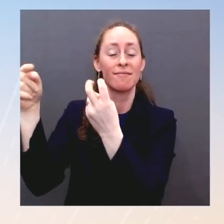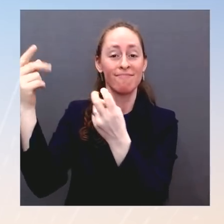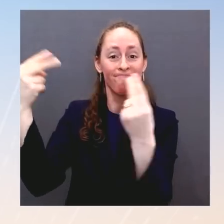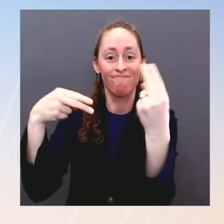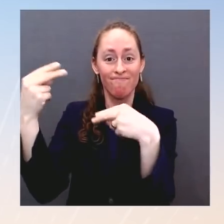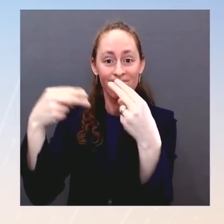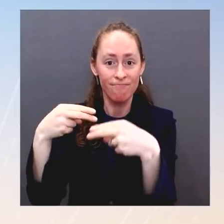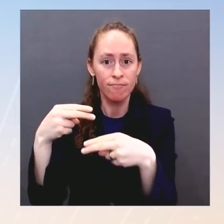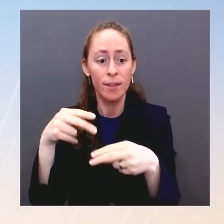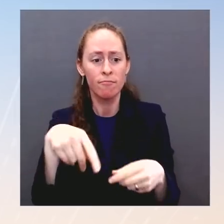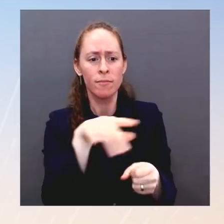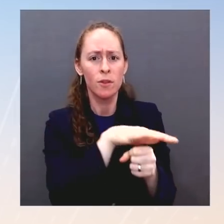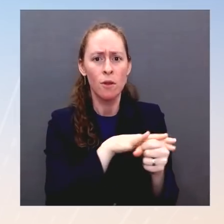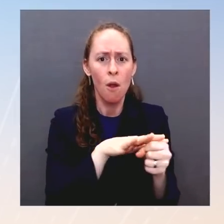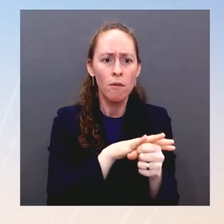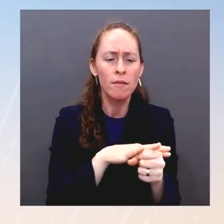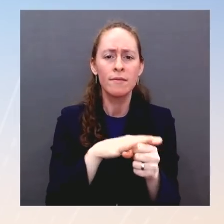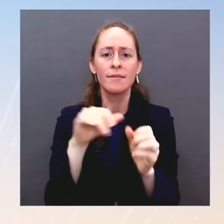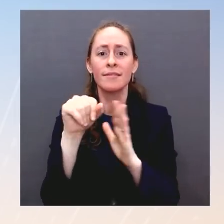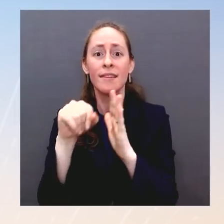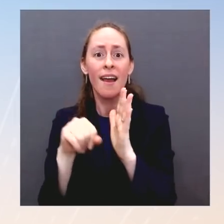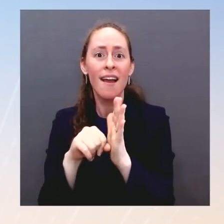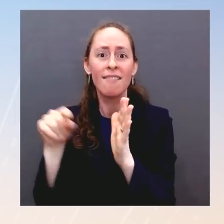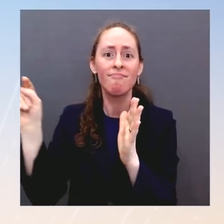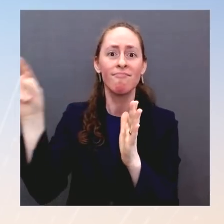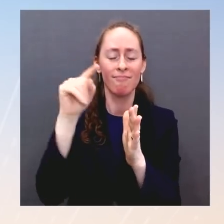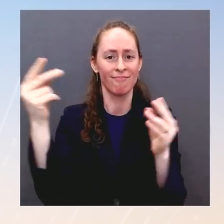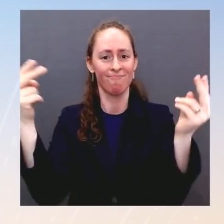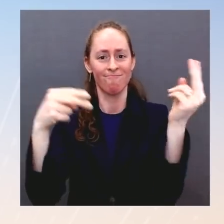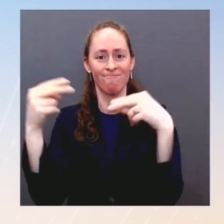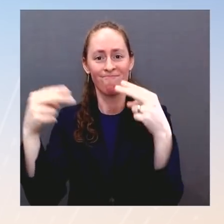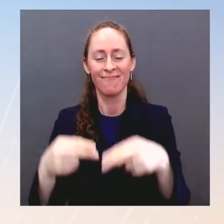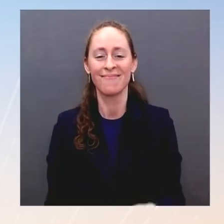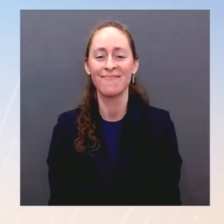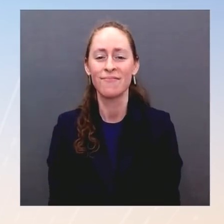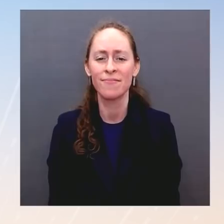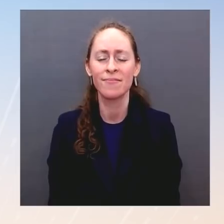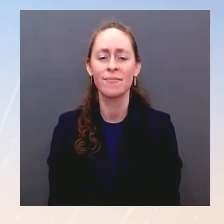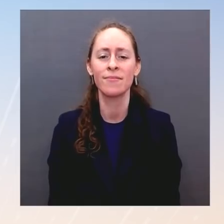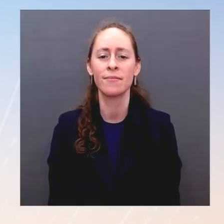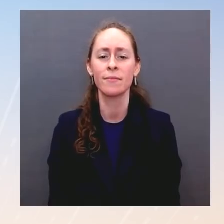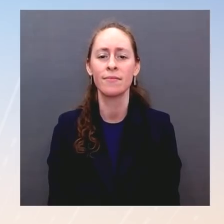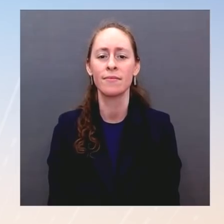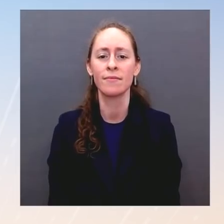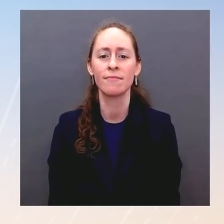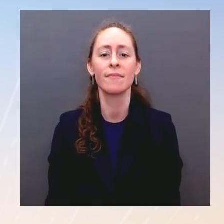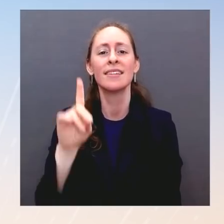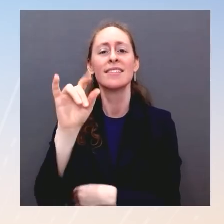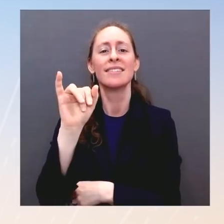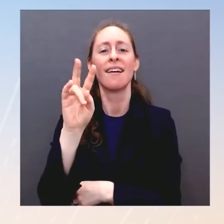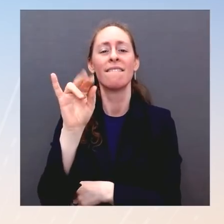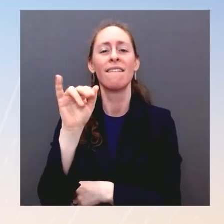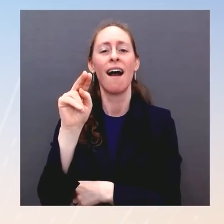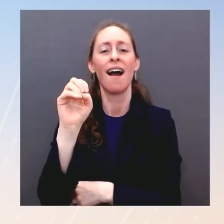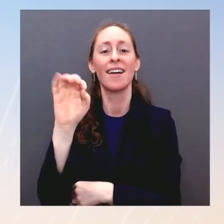and Divine Nine leadership. On Tuesday, as you are all tracking, the President will deliver his first State of the Union Address.